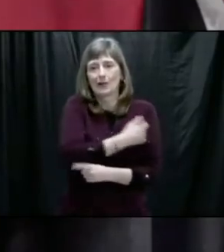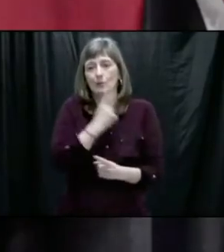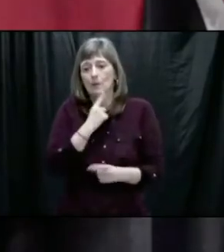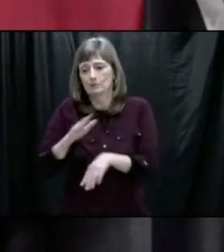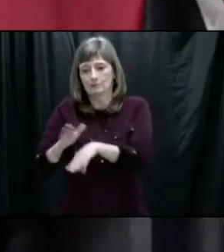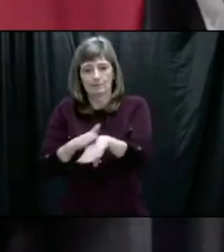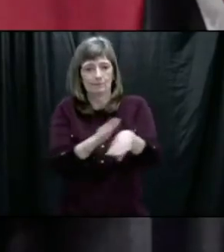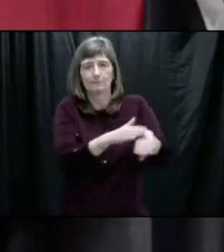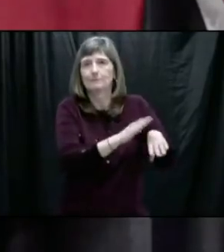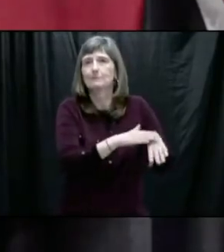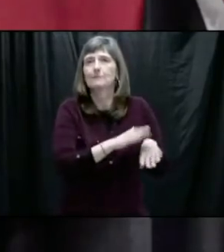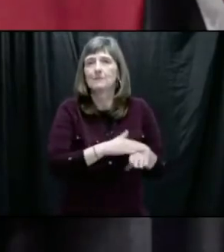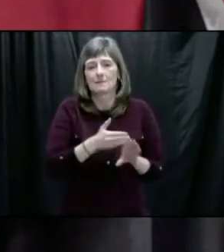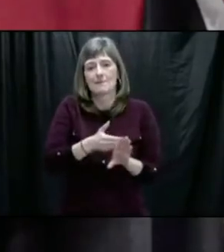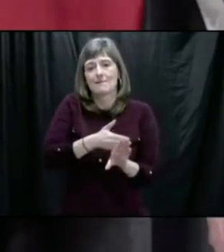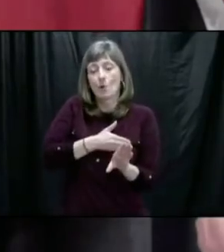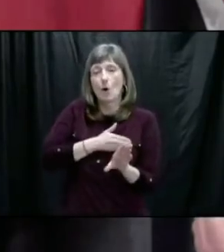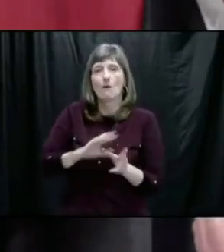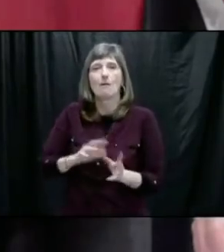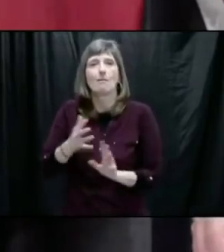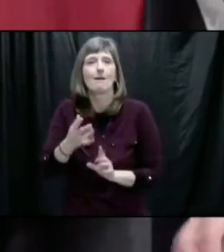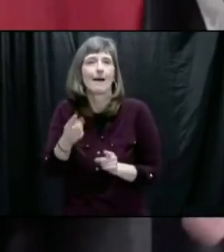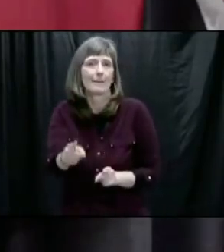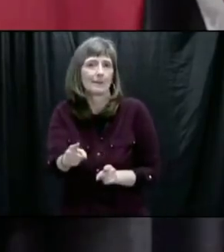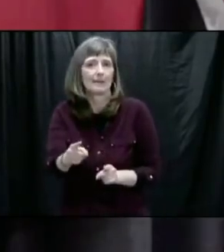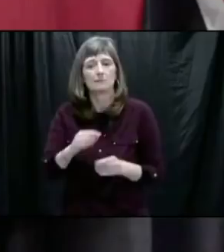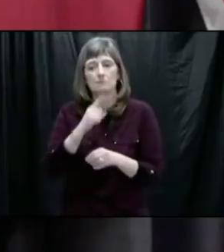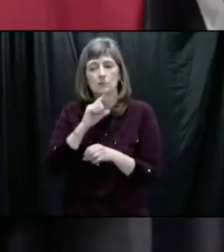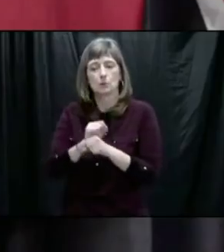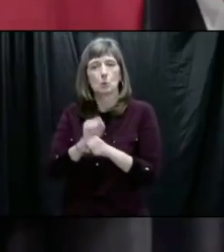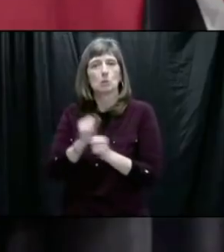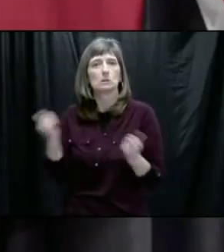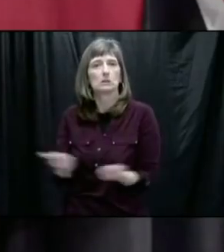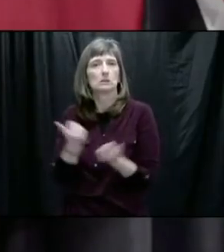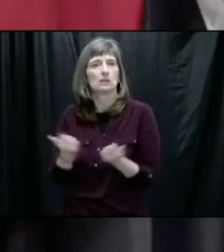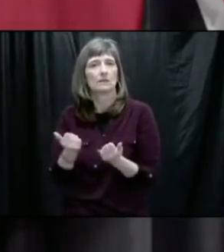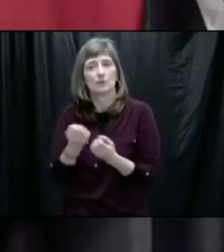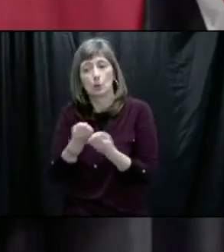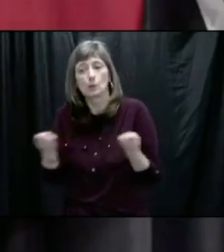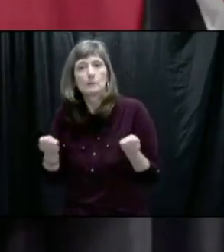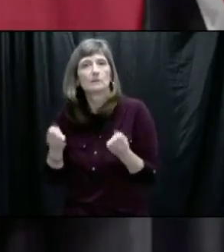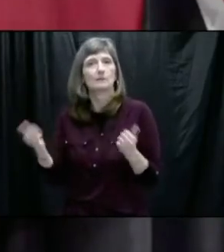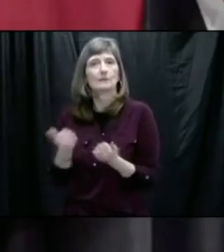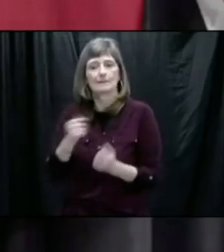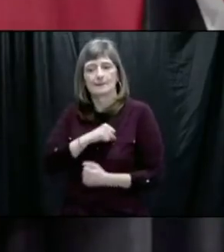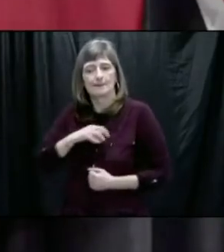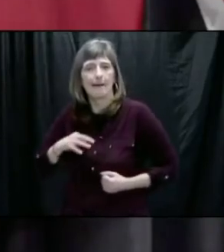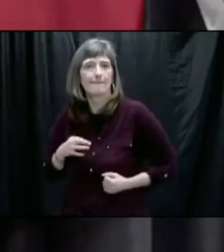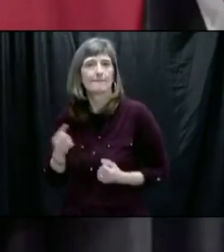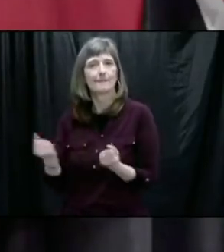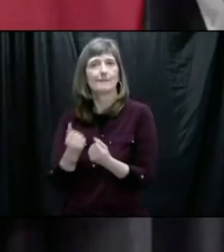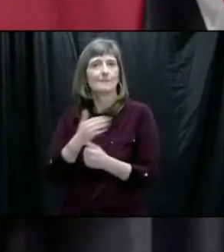TO GIVE THEM AS MUCH AND POSSIBLE AND PRACTICAL AND